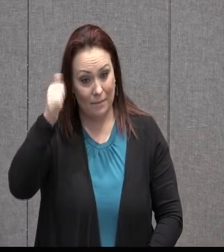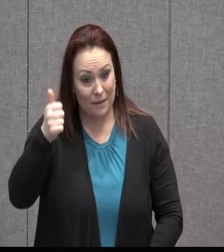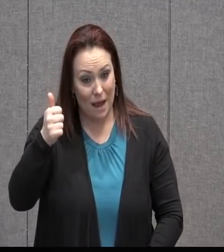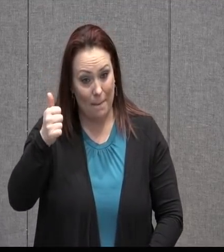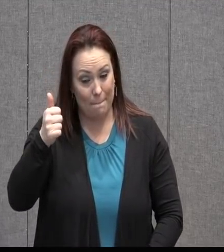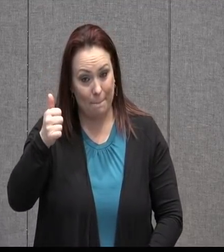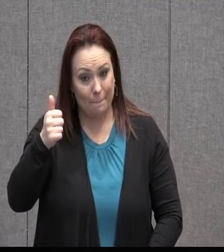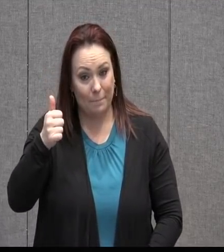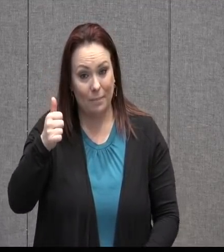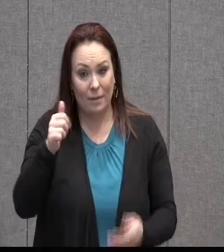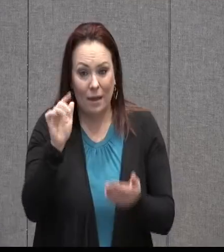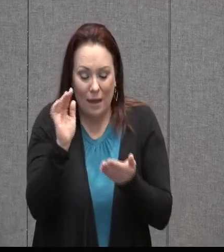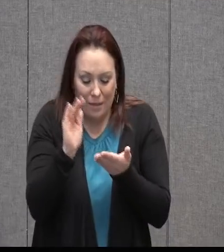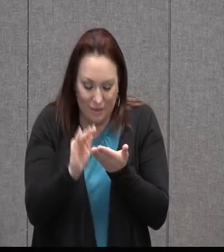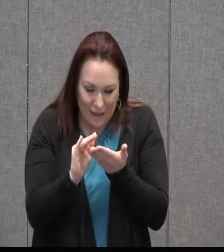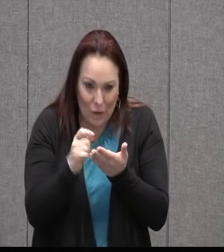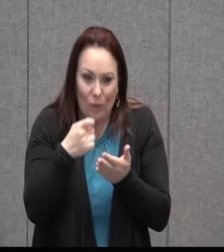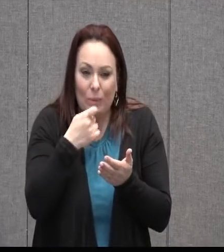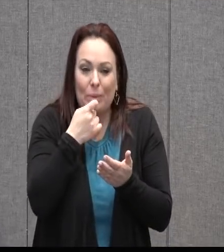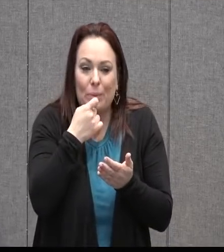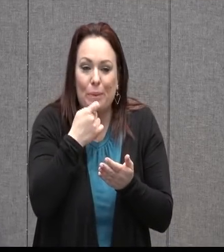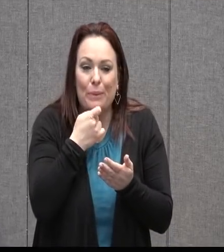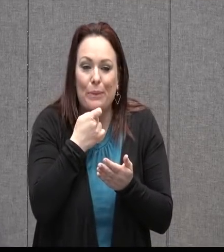I remember you're worth 10.